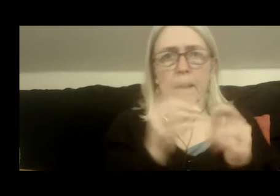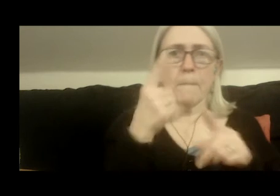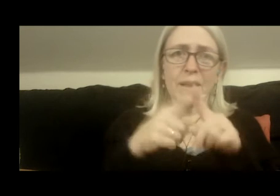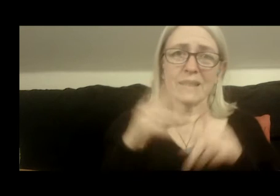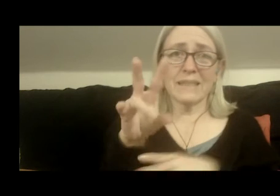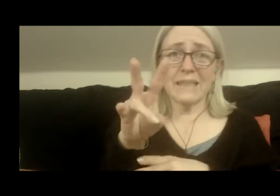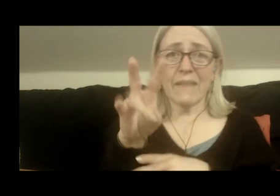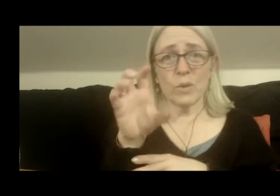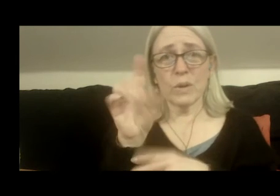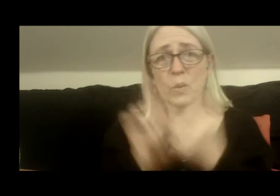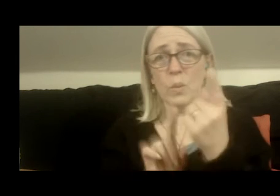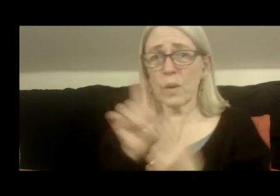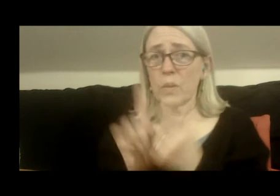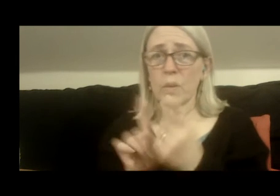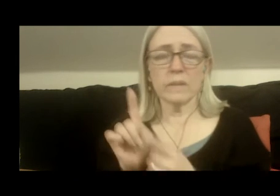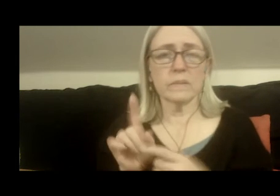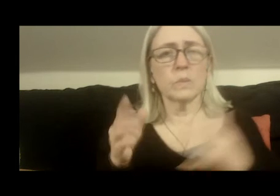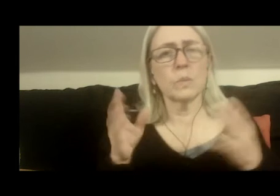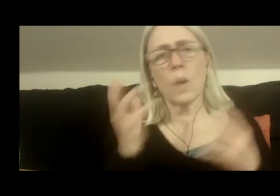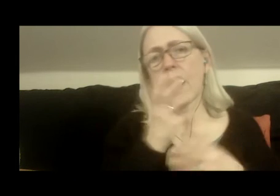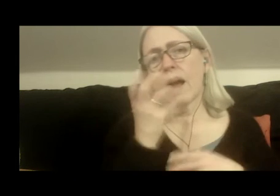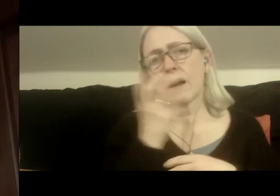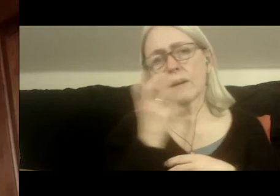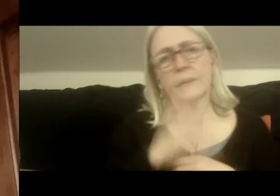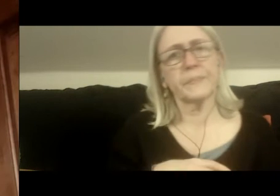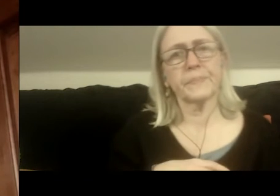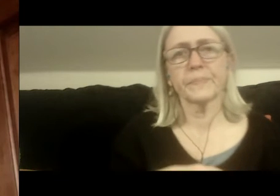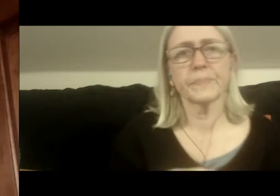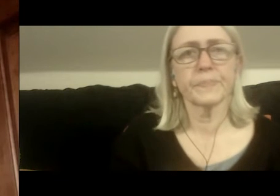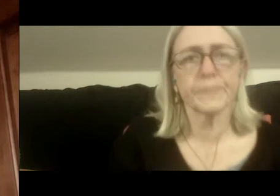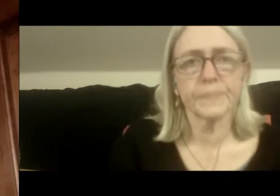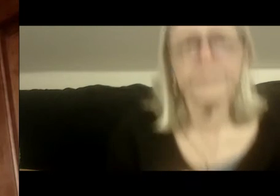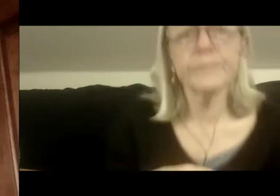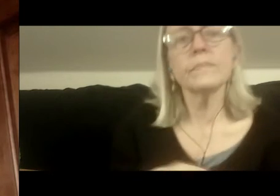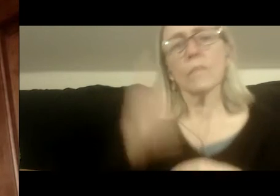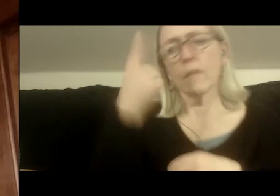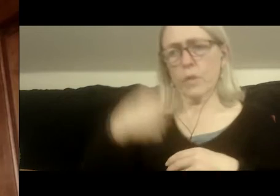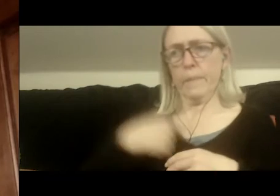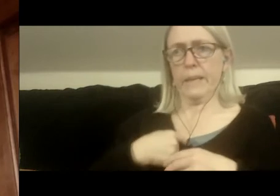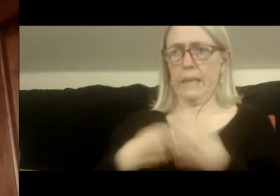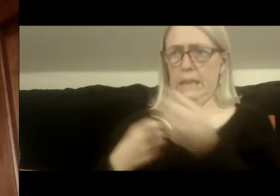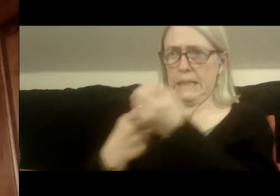For me the most rewarding aspect of supporting Brown instructors was the community that we built together and the conversations that we had